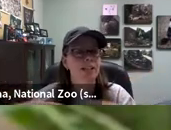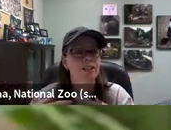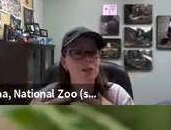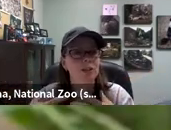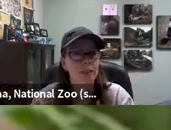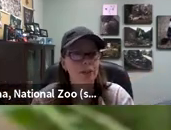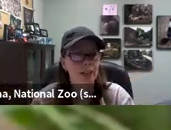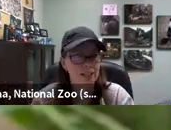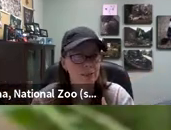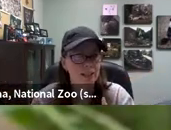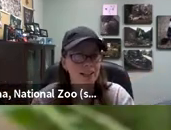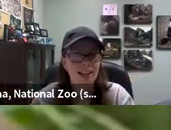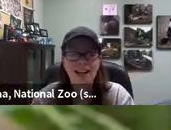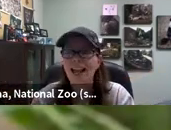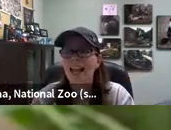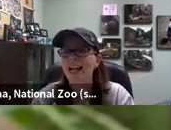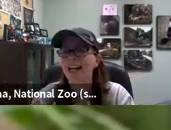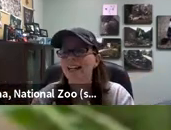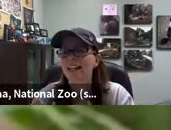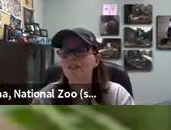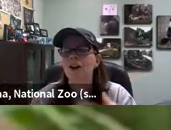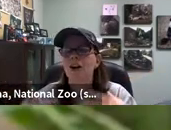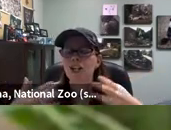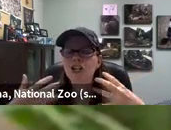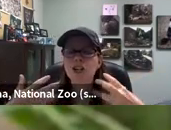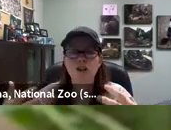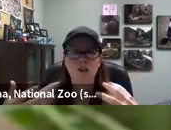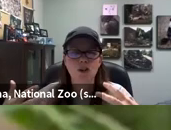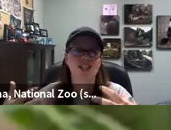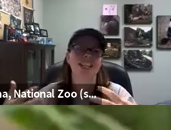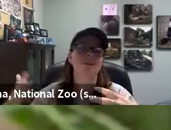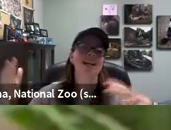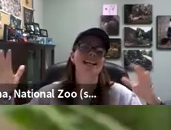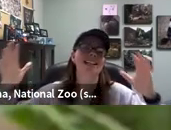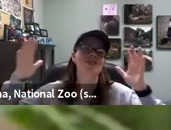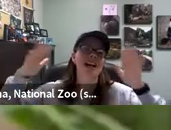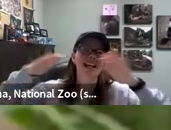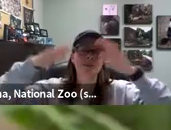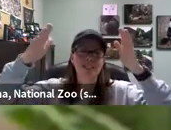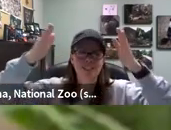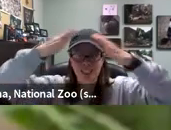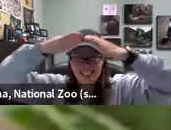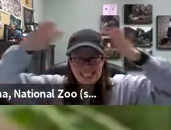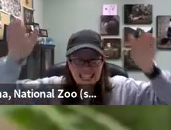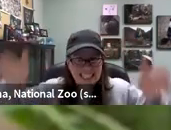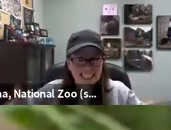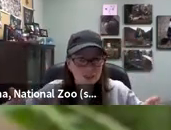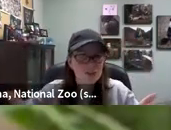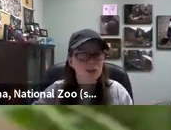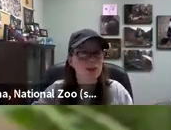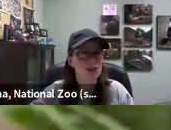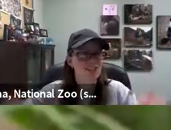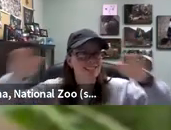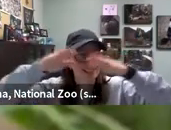into a lemur exhibit. And they're huge and we had to drag them